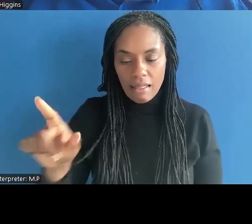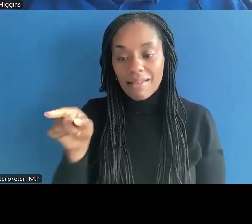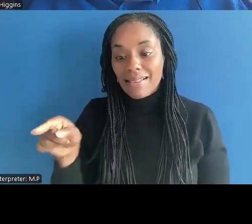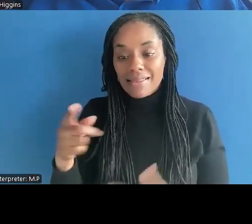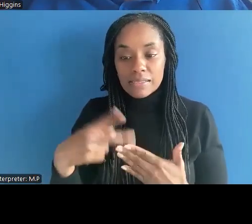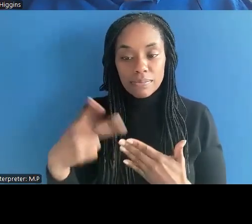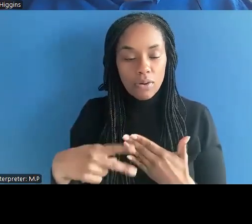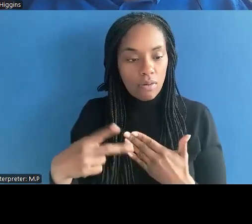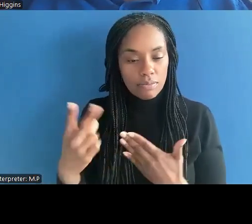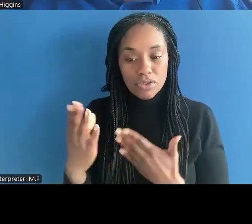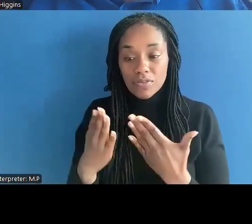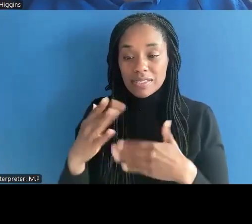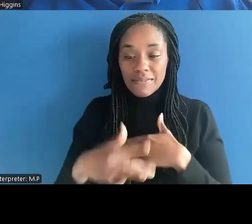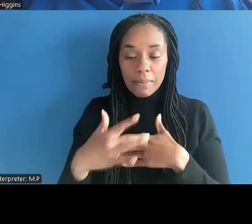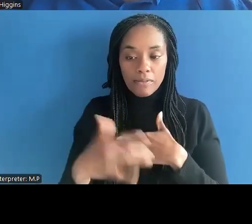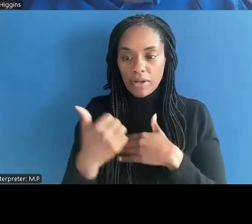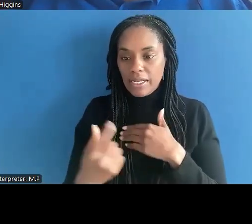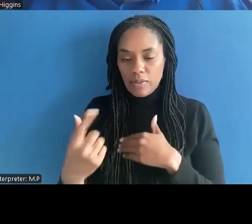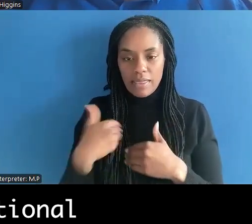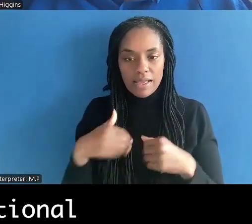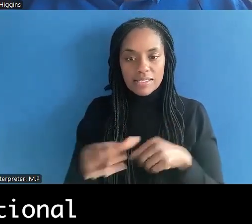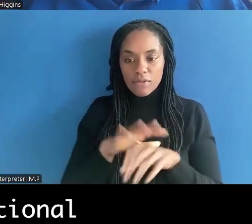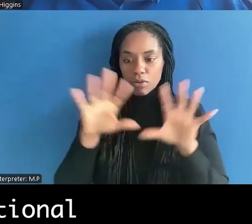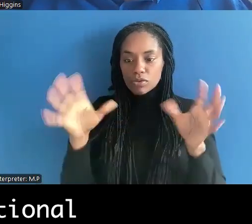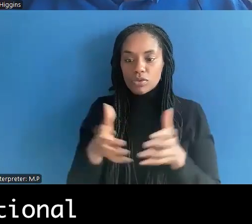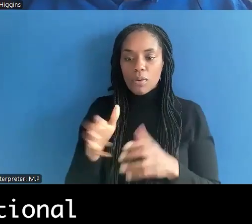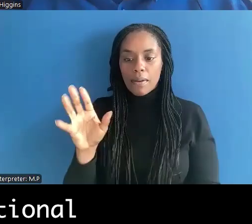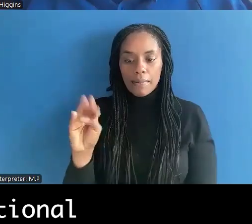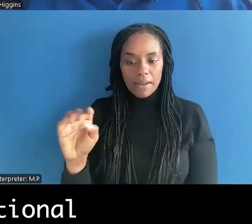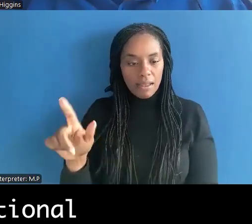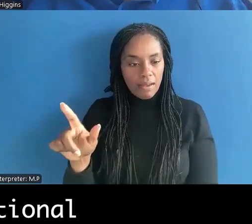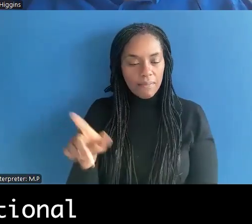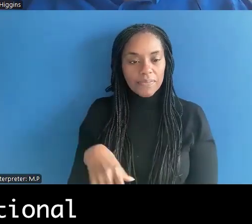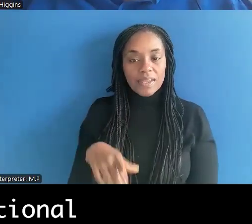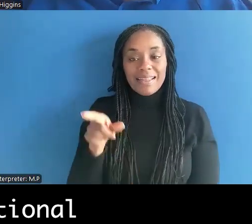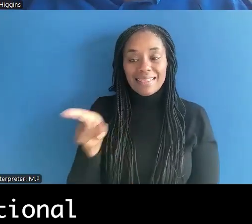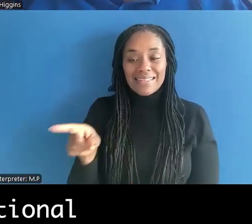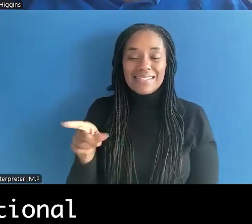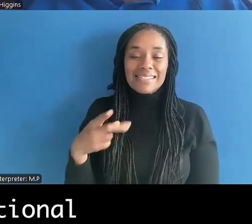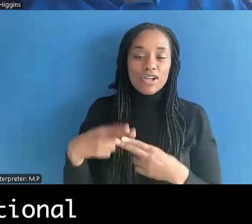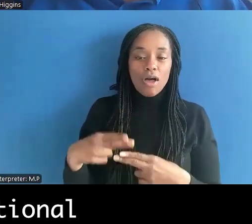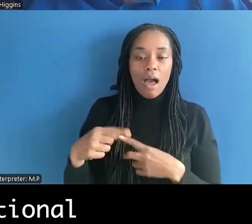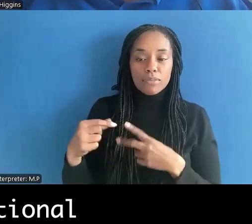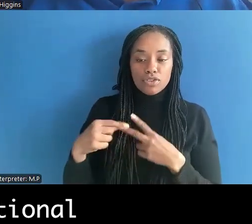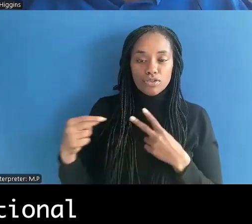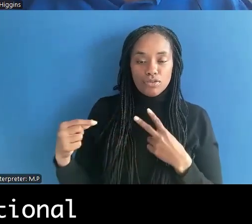to anybody who has full scope Medi-Cal. Denti-Cal is what's called an optional service in the in the Medi-Cal state plan.